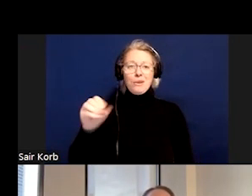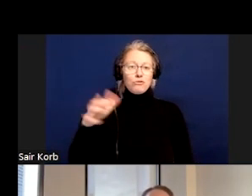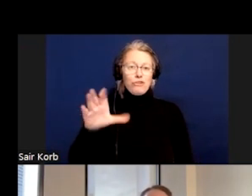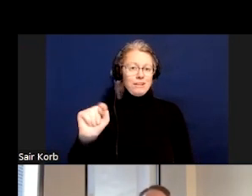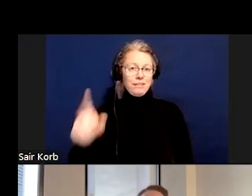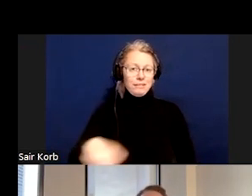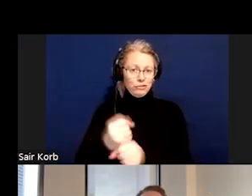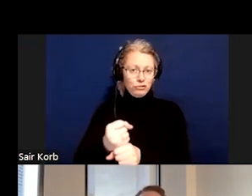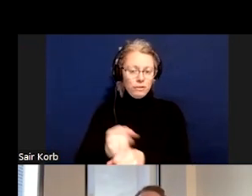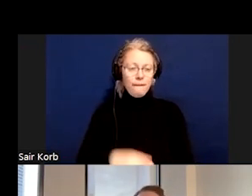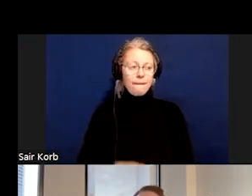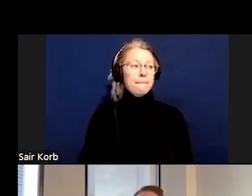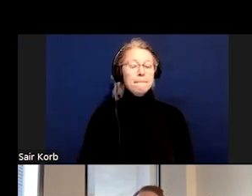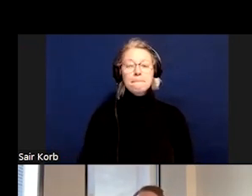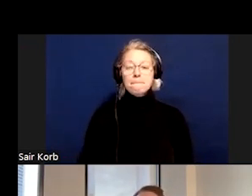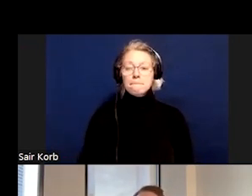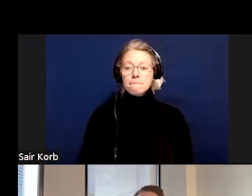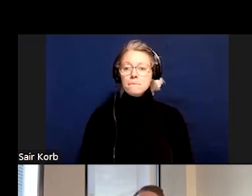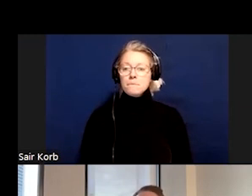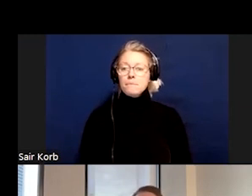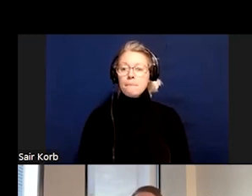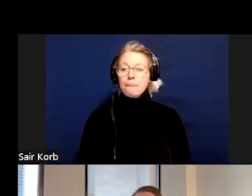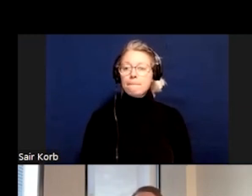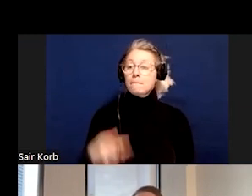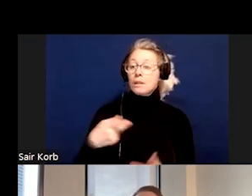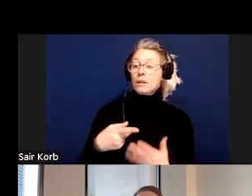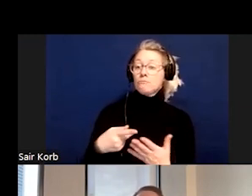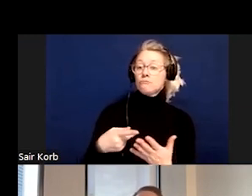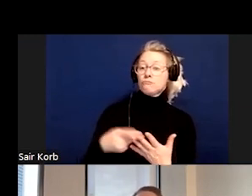The Project Grant Program for Individuals and Collectives typically supports around